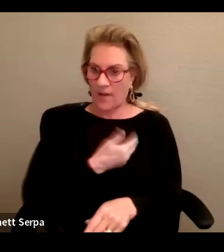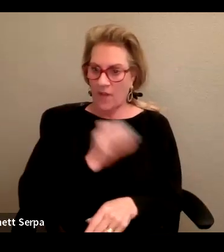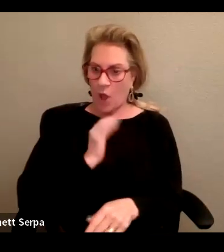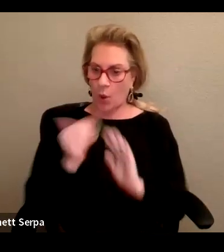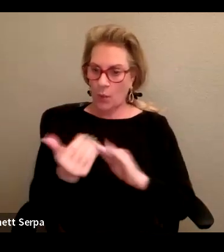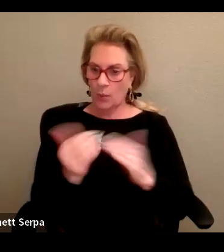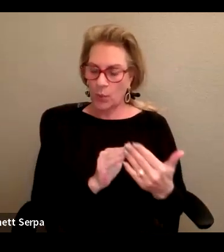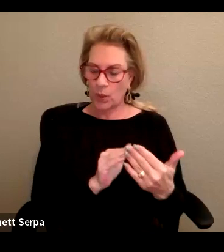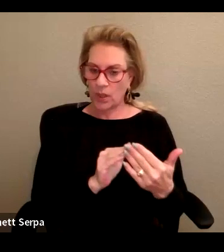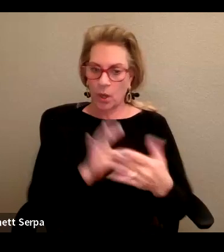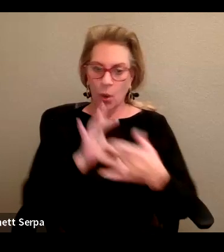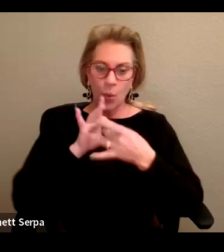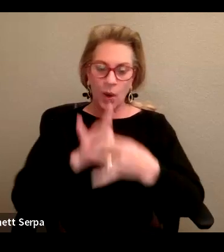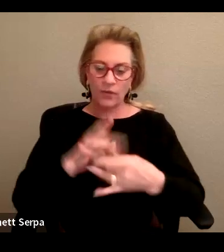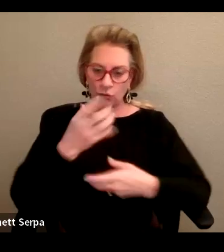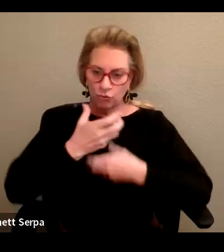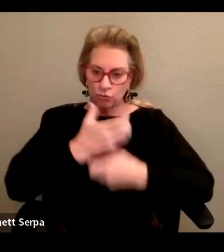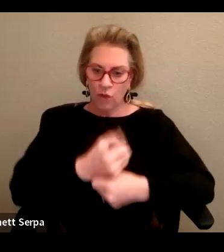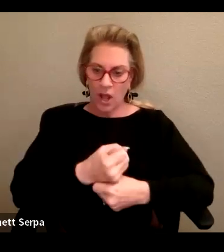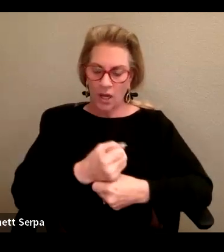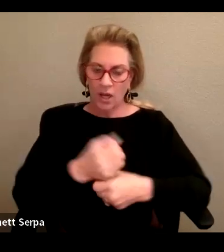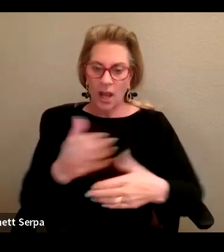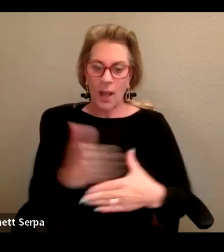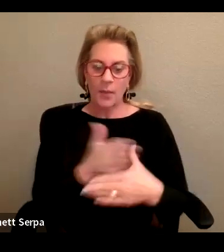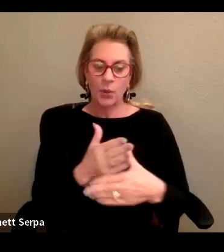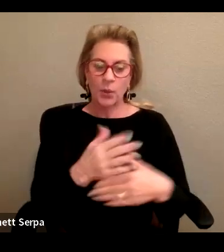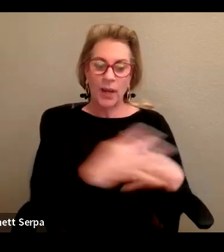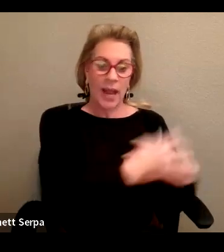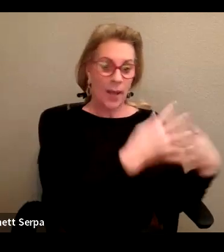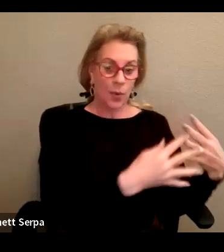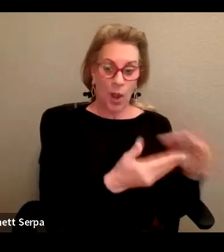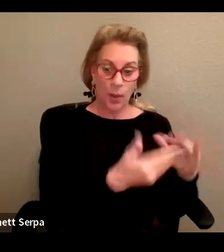relationship of trust between California's immigrant community and state and local